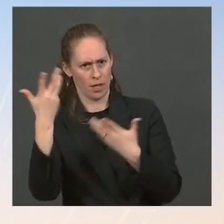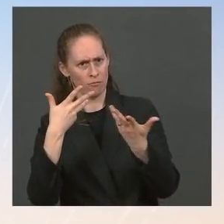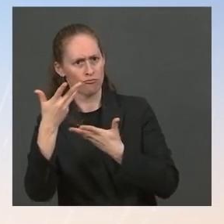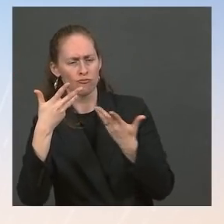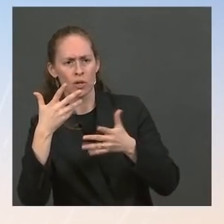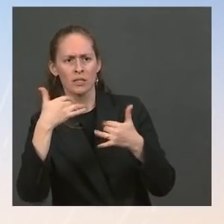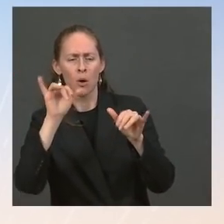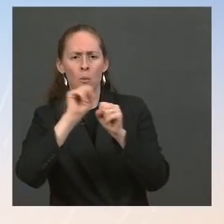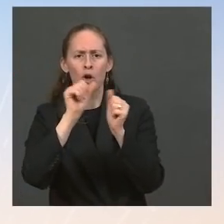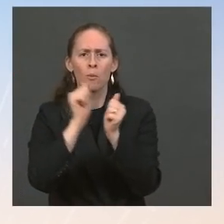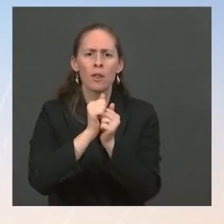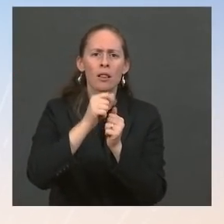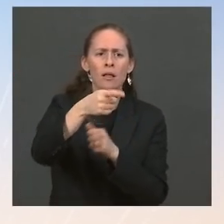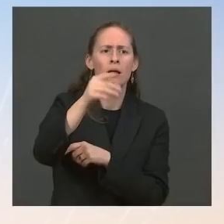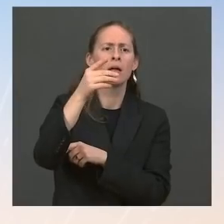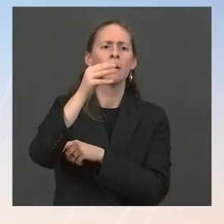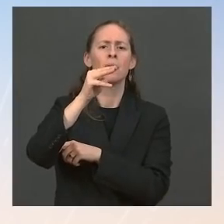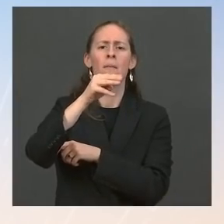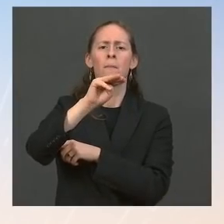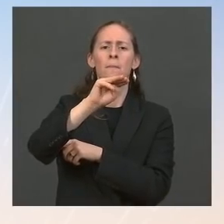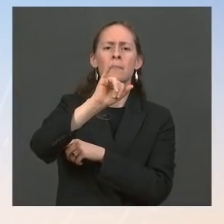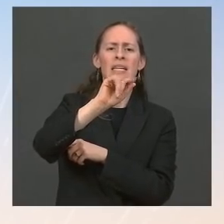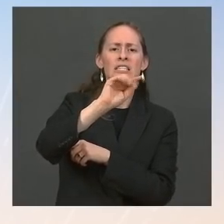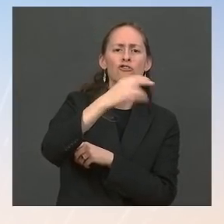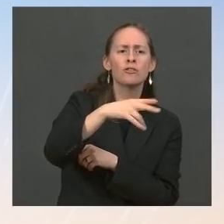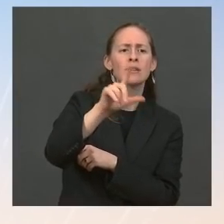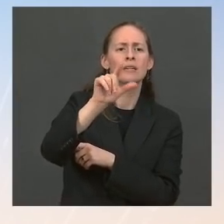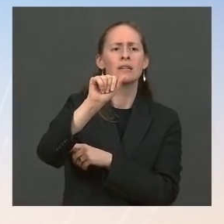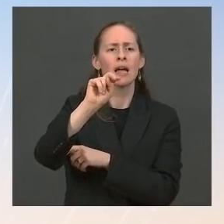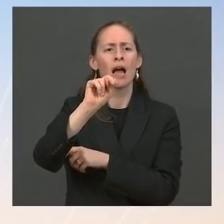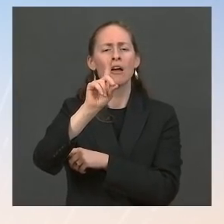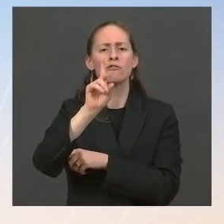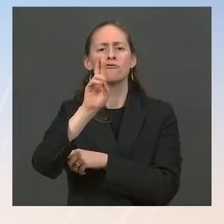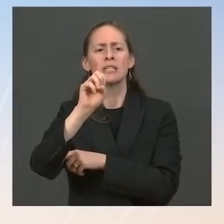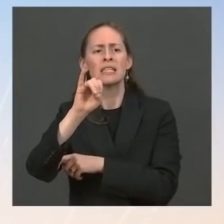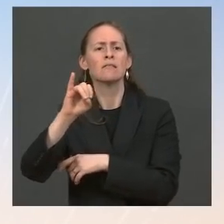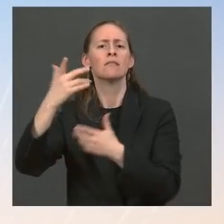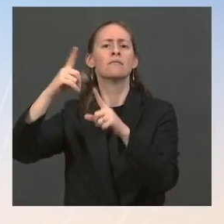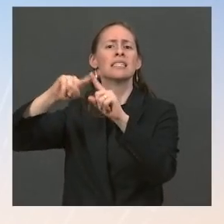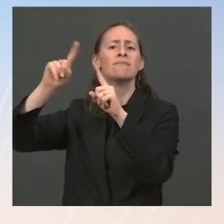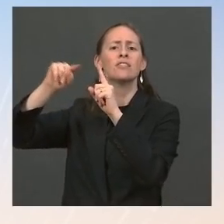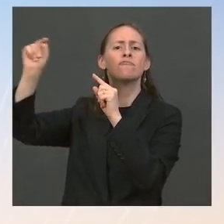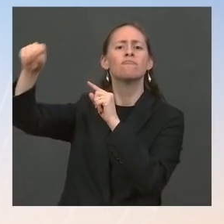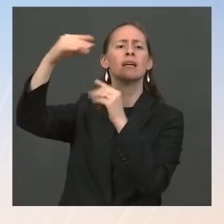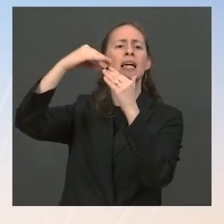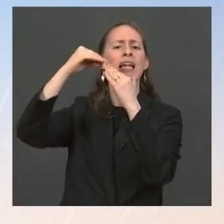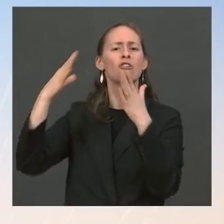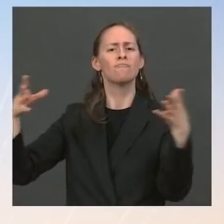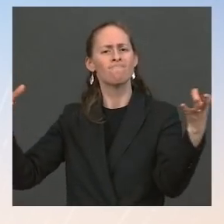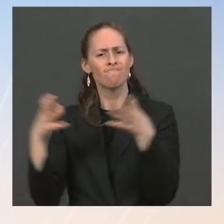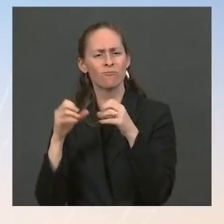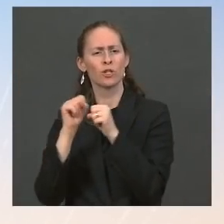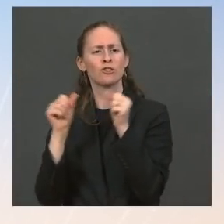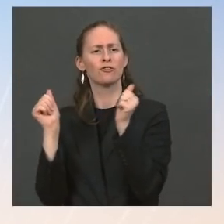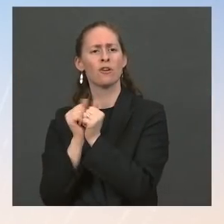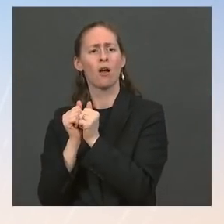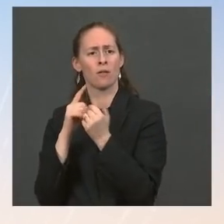Democratic mayors, Republican governors -- mayors. And, really, what is most important to the American people is what we do from here and how it's going to impact them